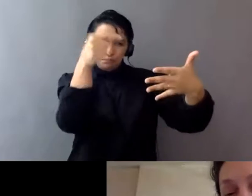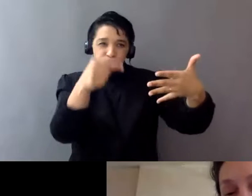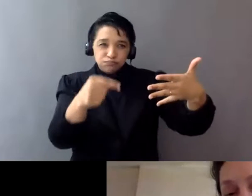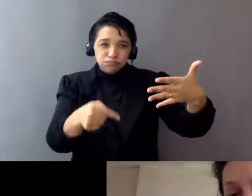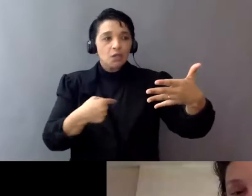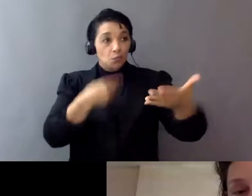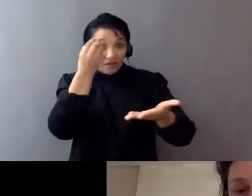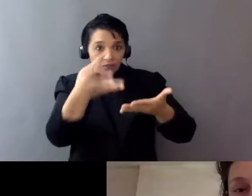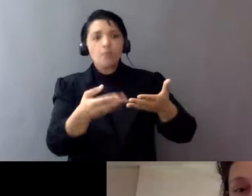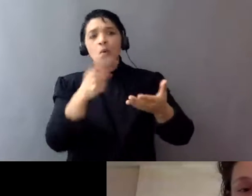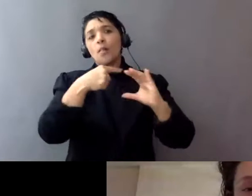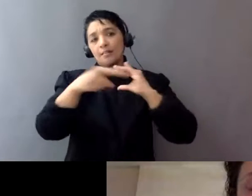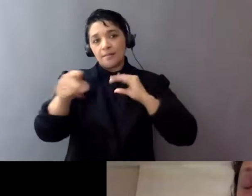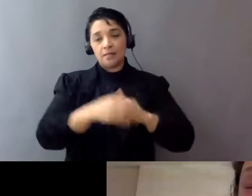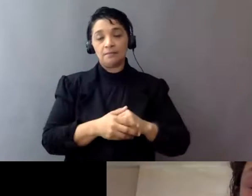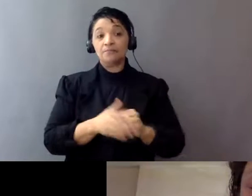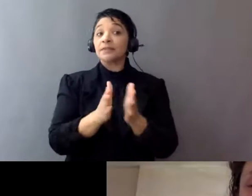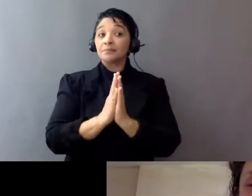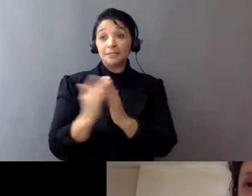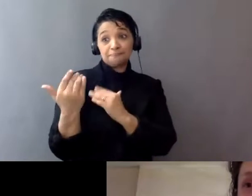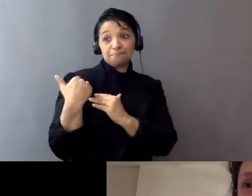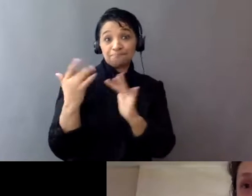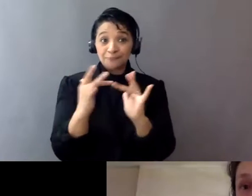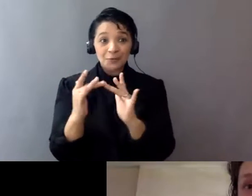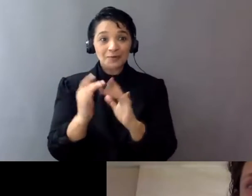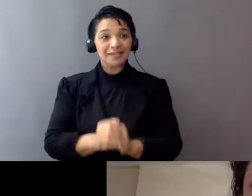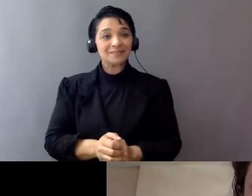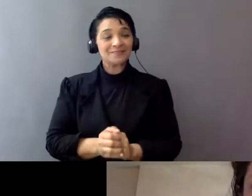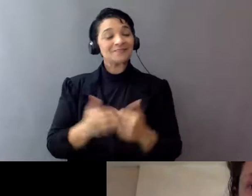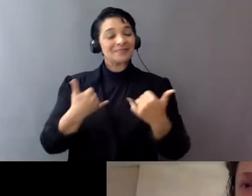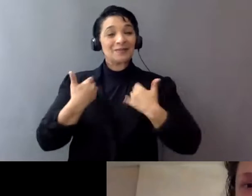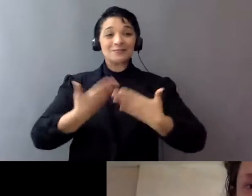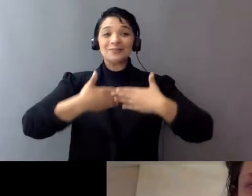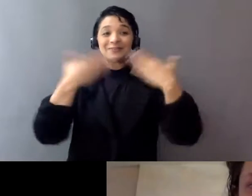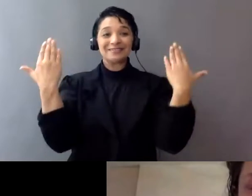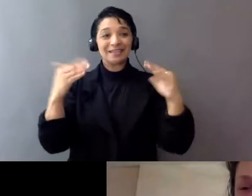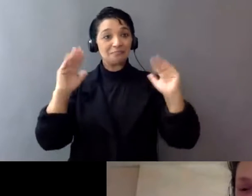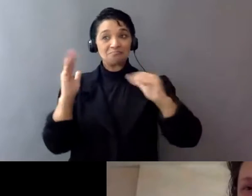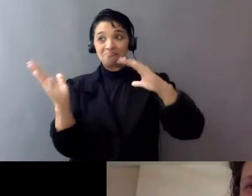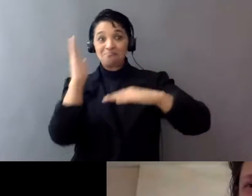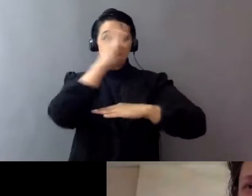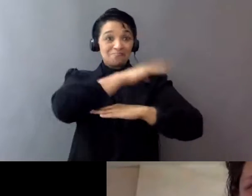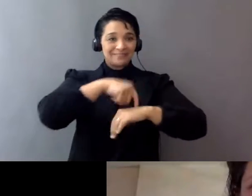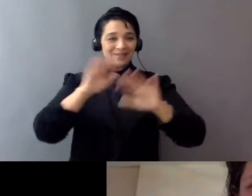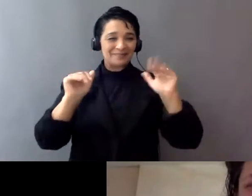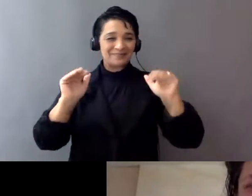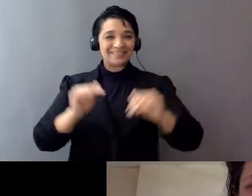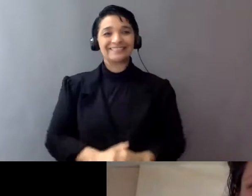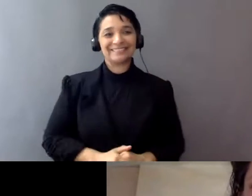be in touch and thank you so much. Have a wonderful day.